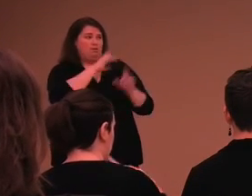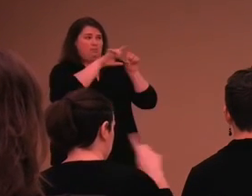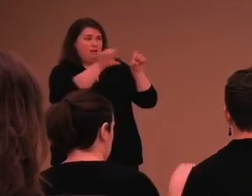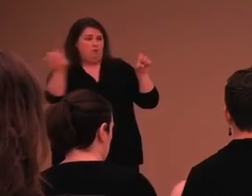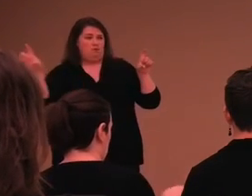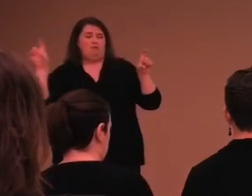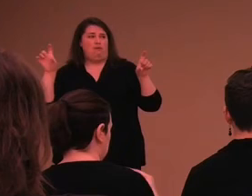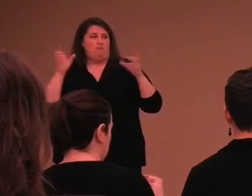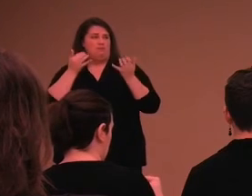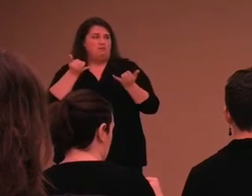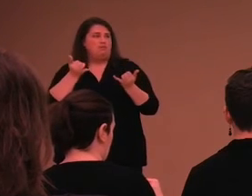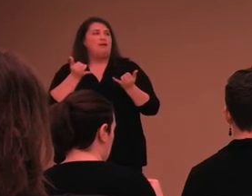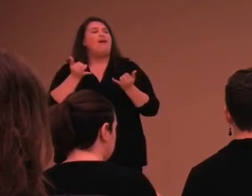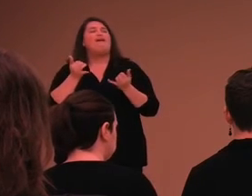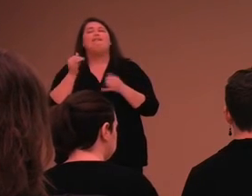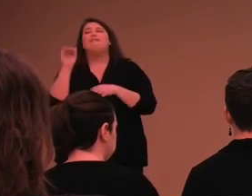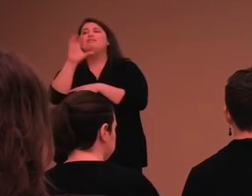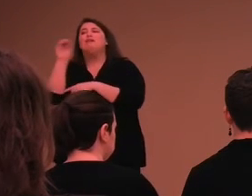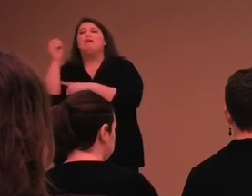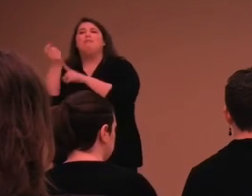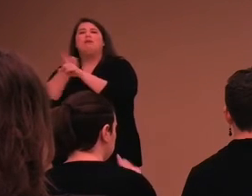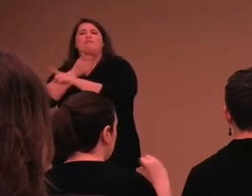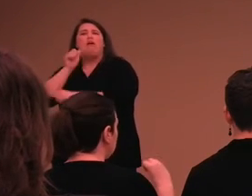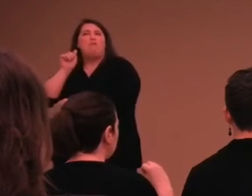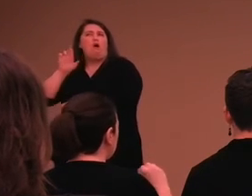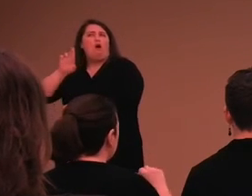We worked with a company from Arkansas that